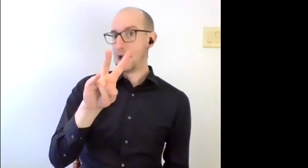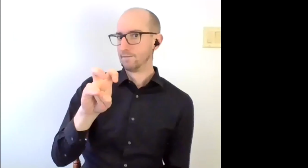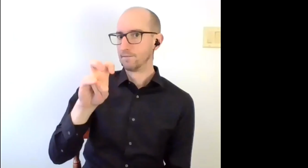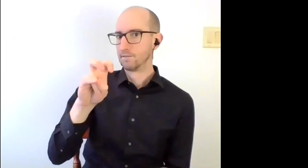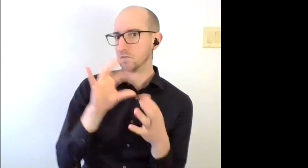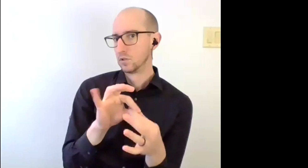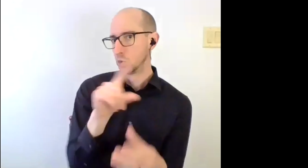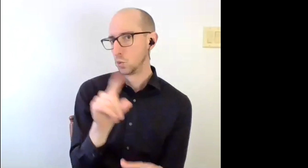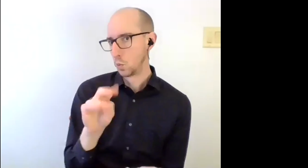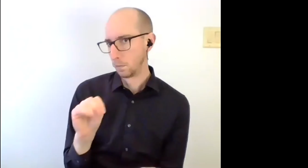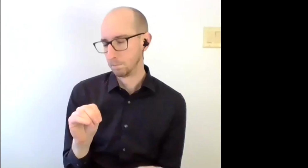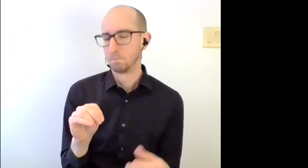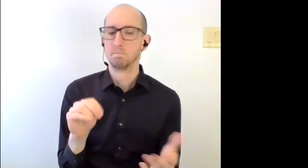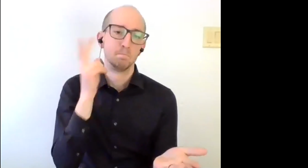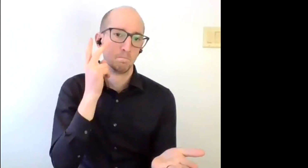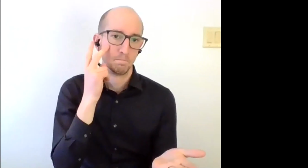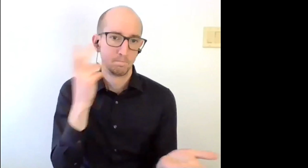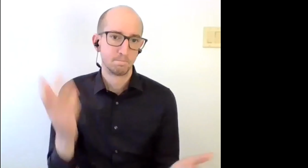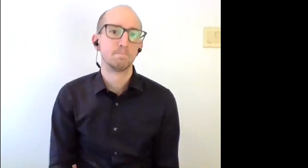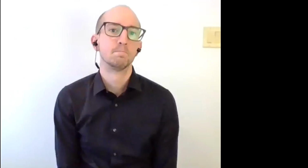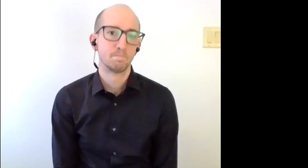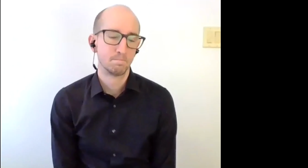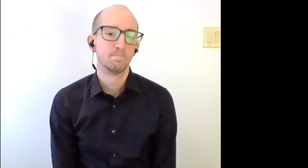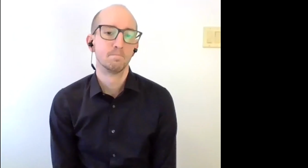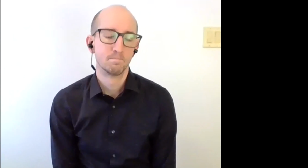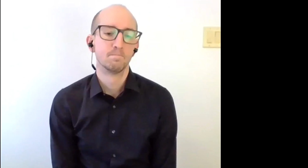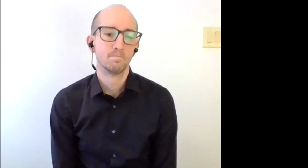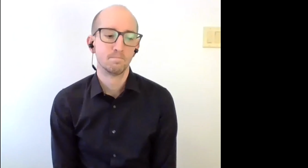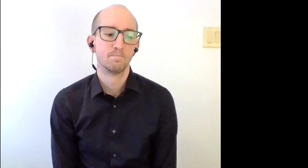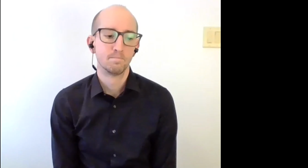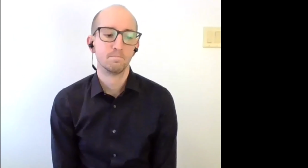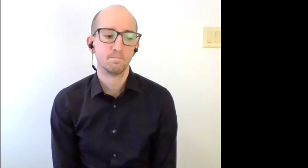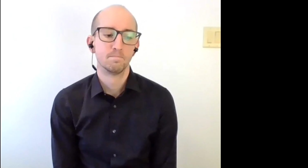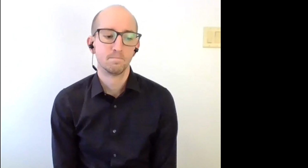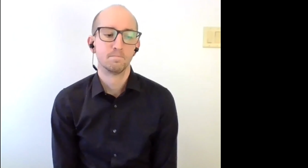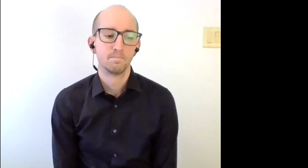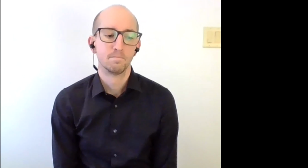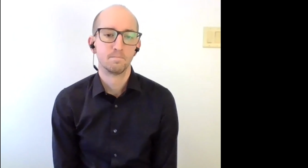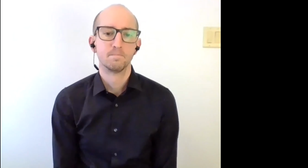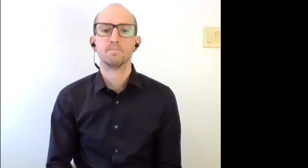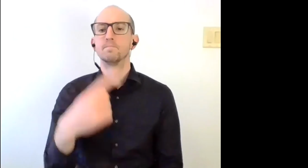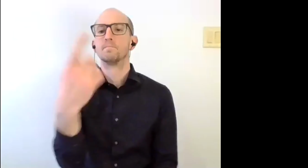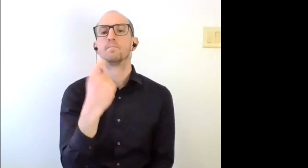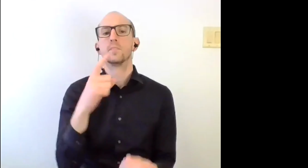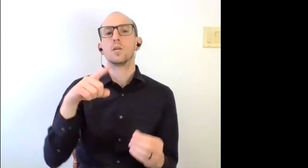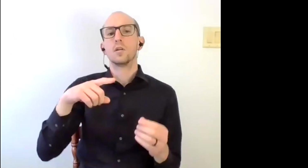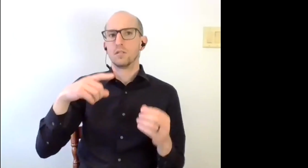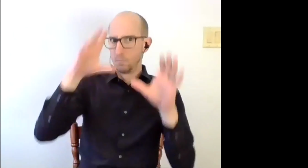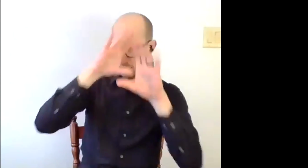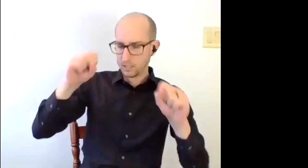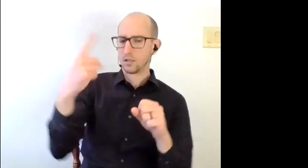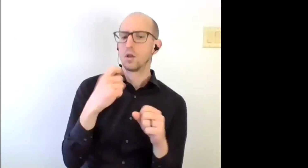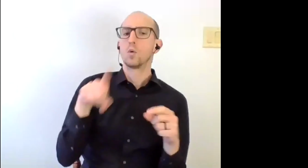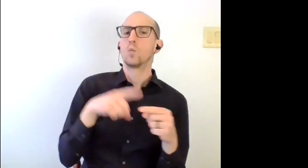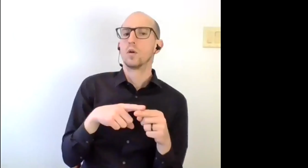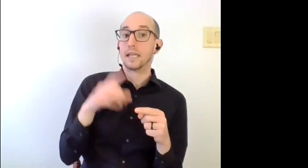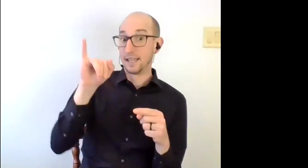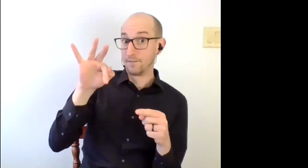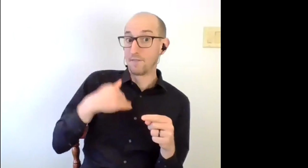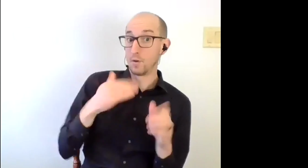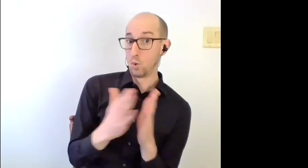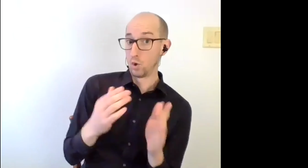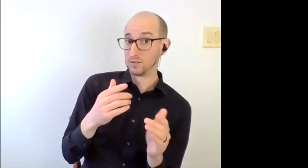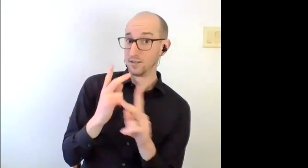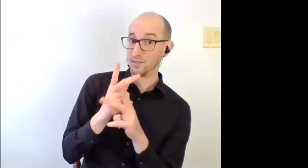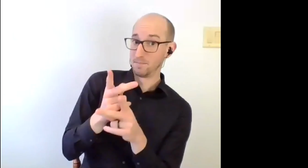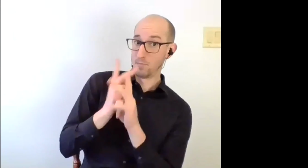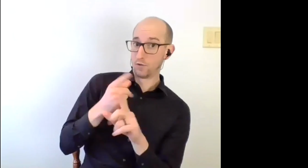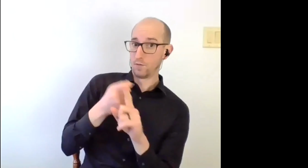with some live zoom session opportunities.